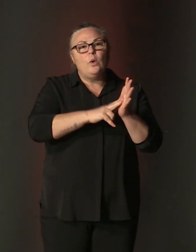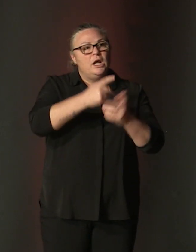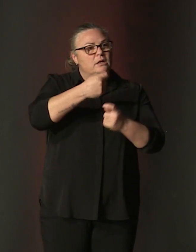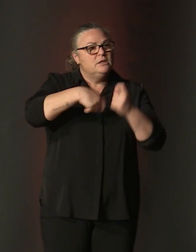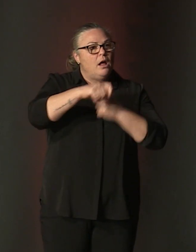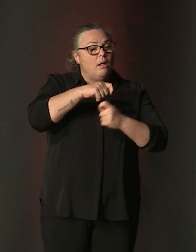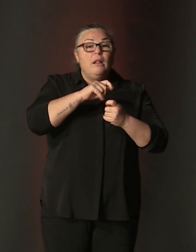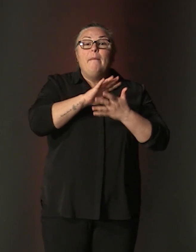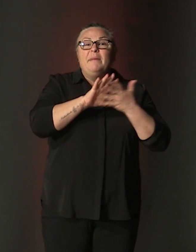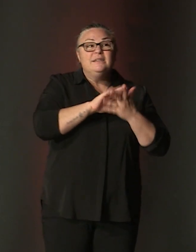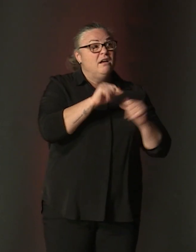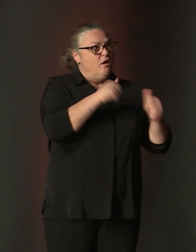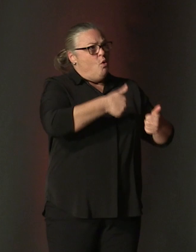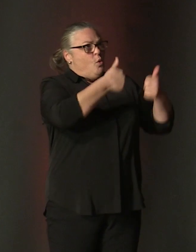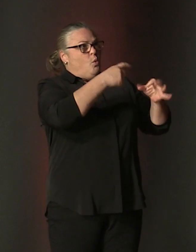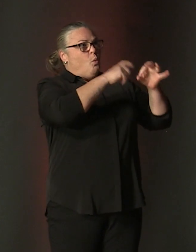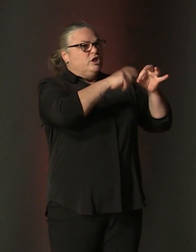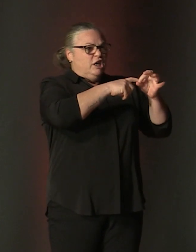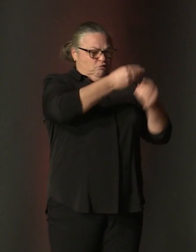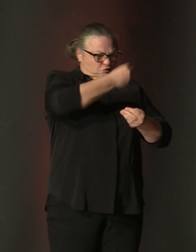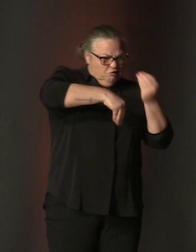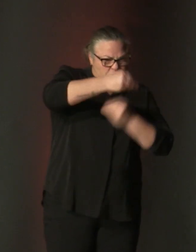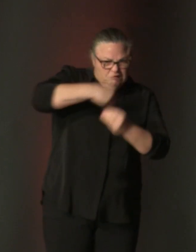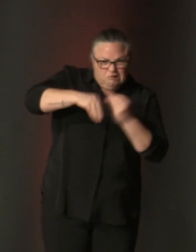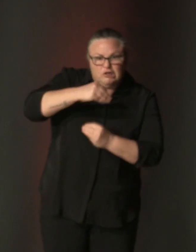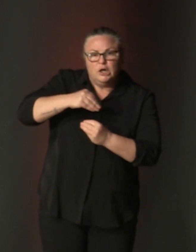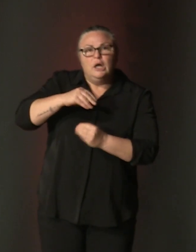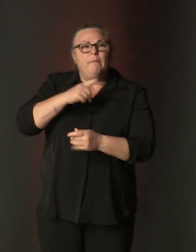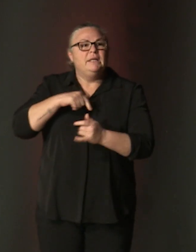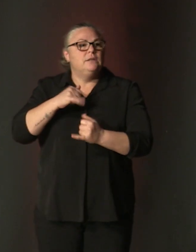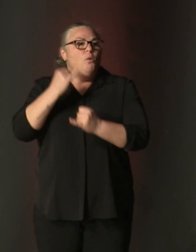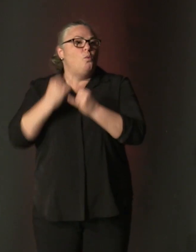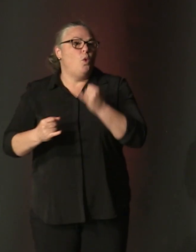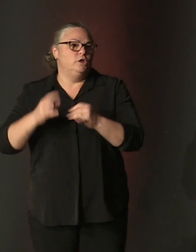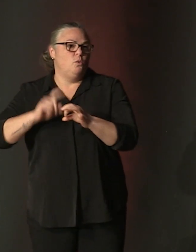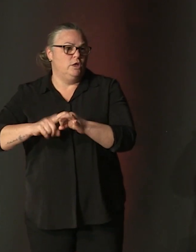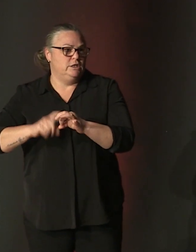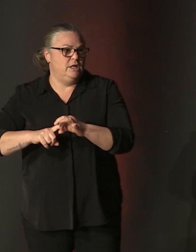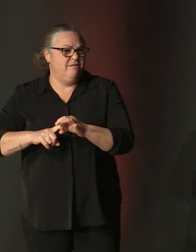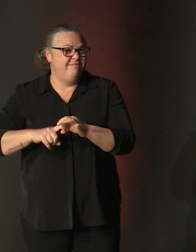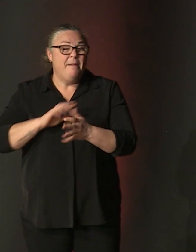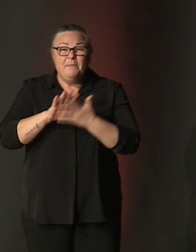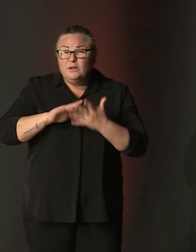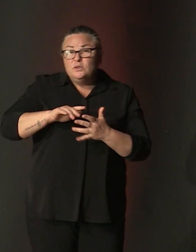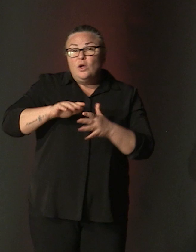and therefore, lower value products that are in most cases less or even non-recyclable.